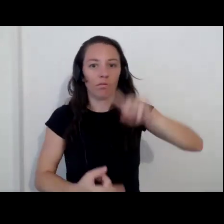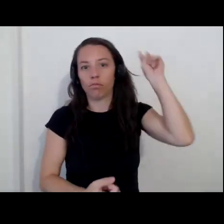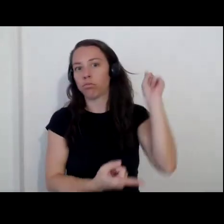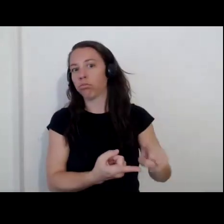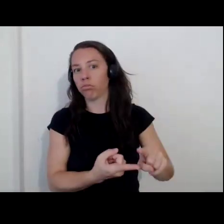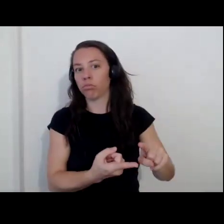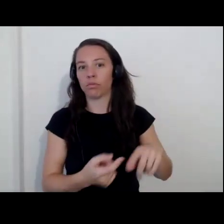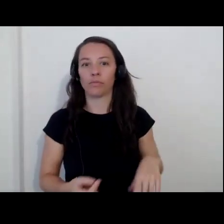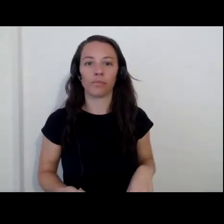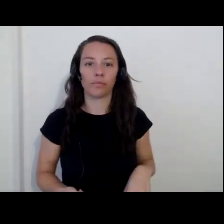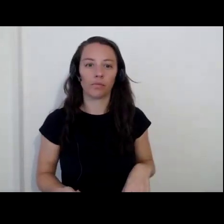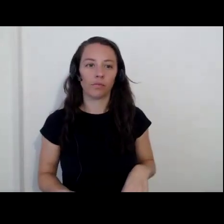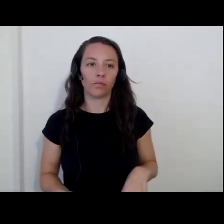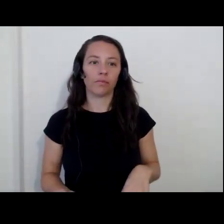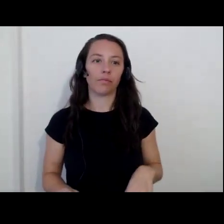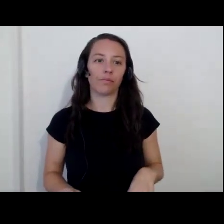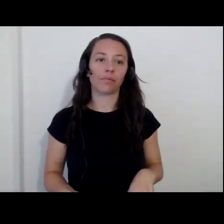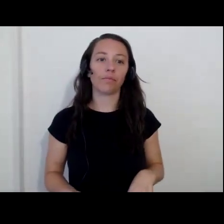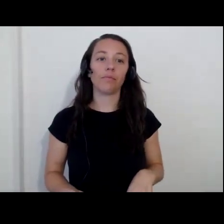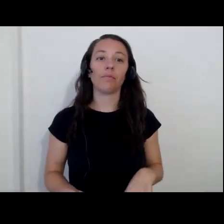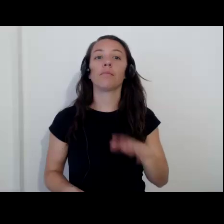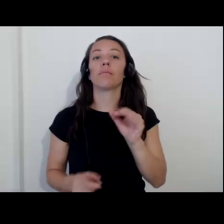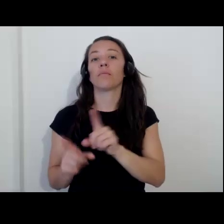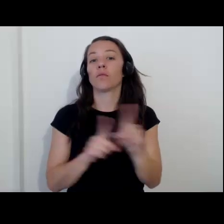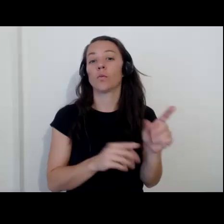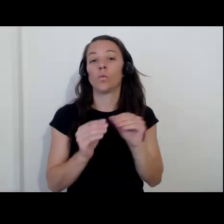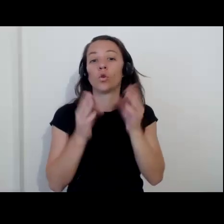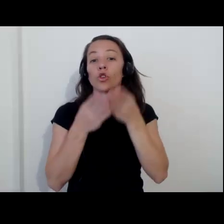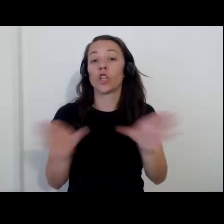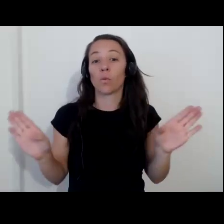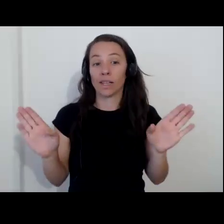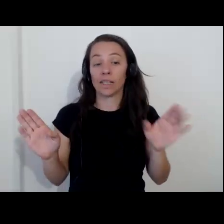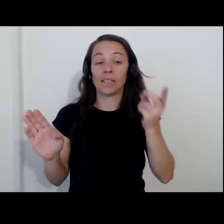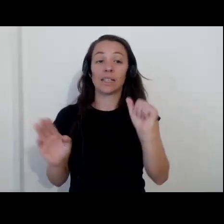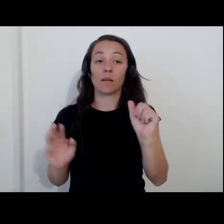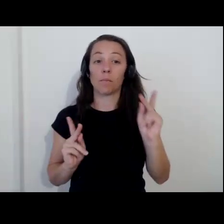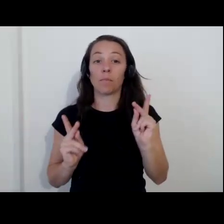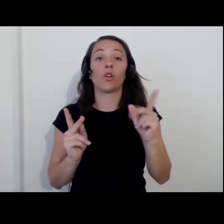Beyond employment on screen more generally Disabled people are twice more likely to